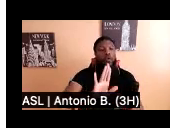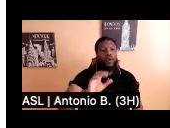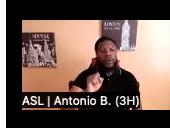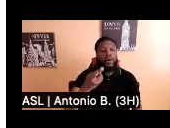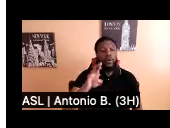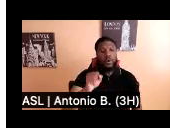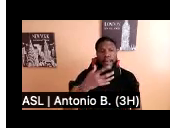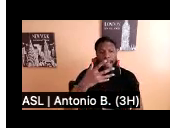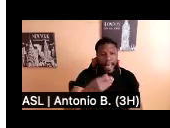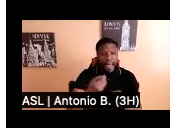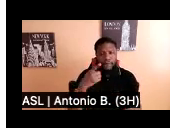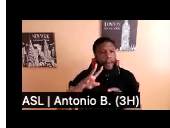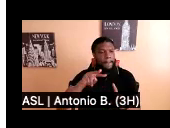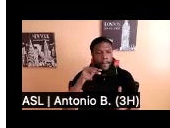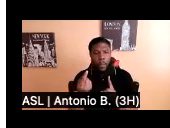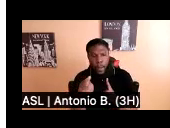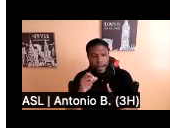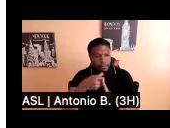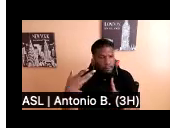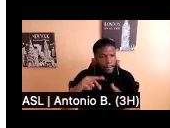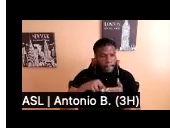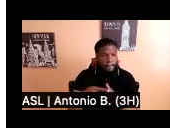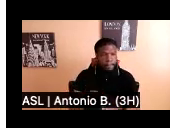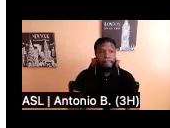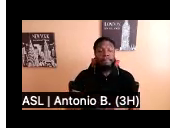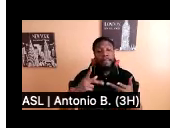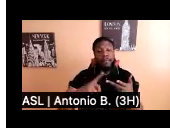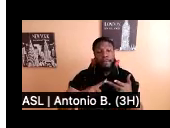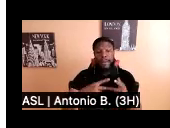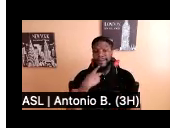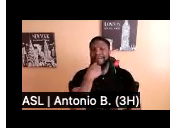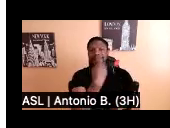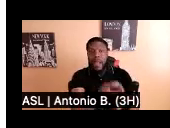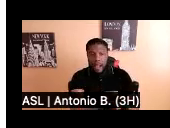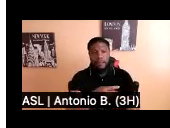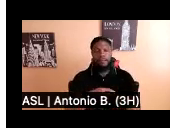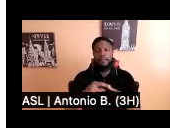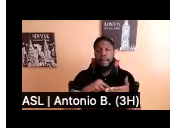Telling comments informed or gave commands, such as "MLA requires in-text citations," or